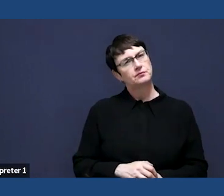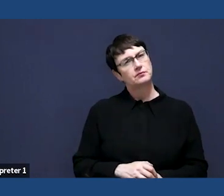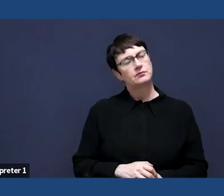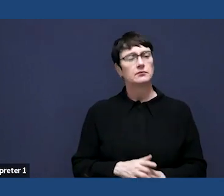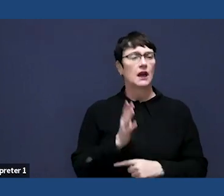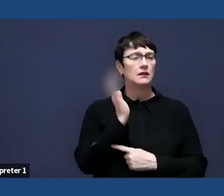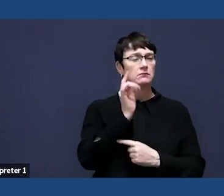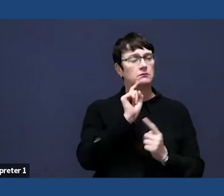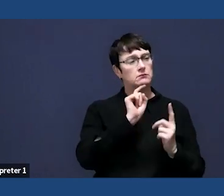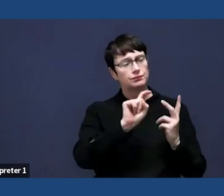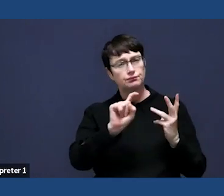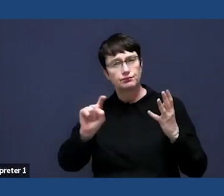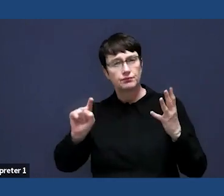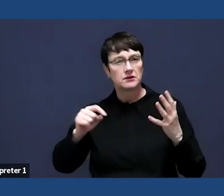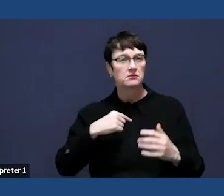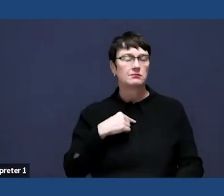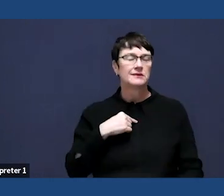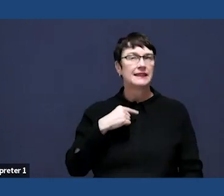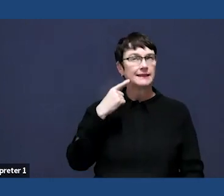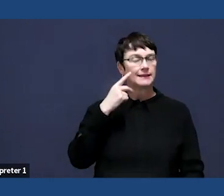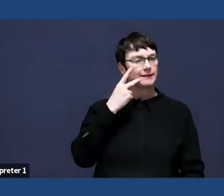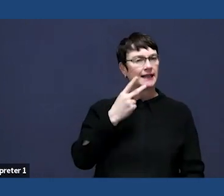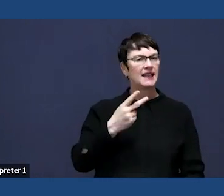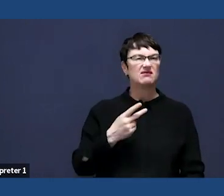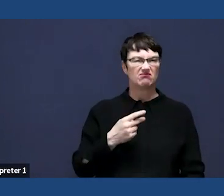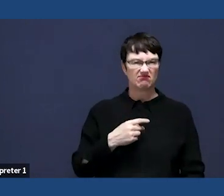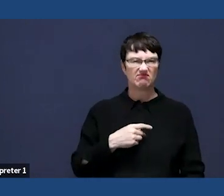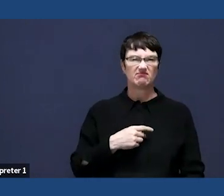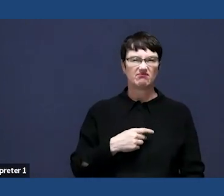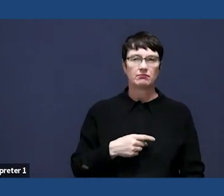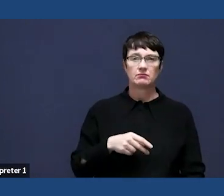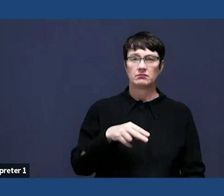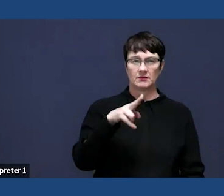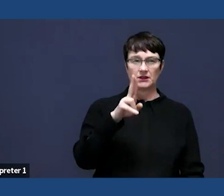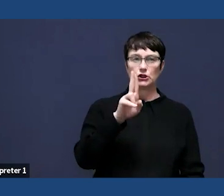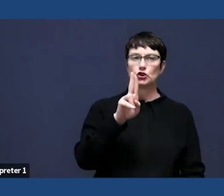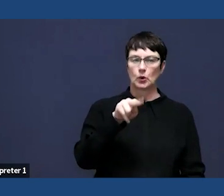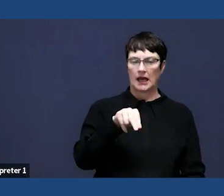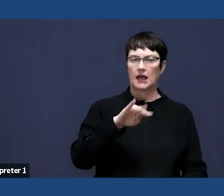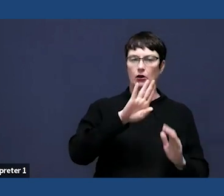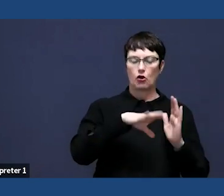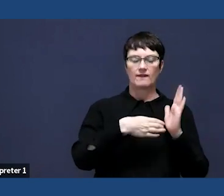of Older Persons is immersed for a better future.